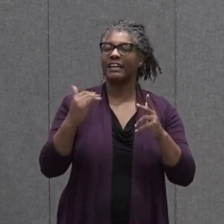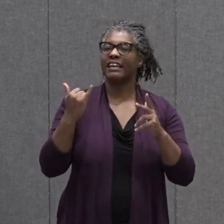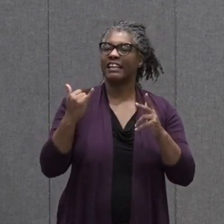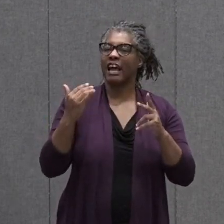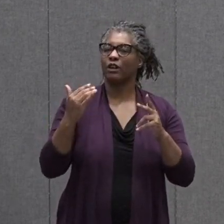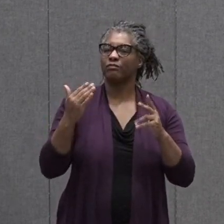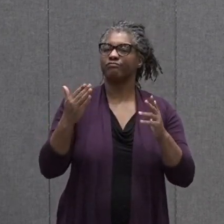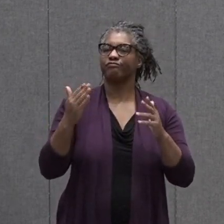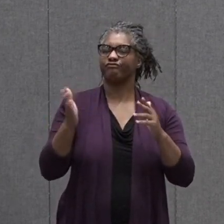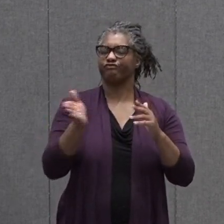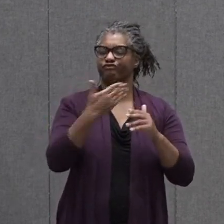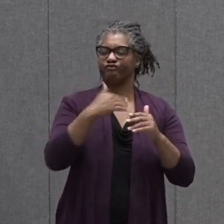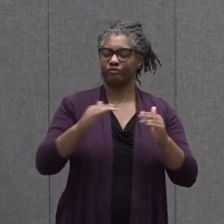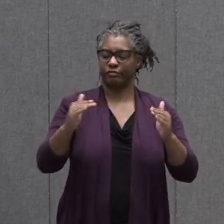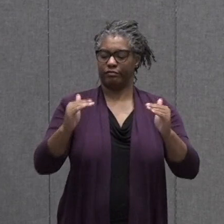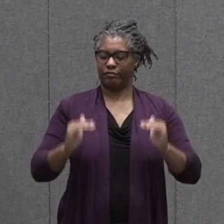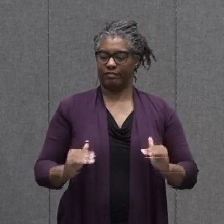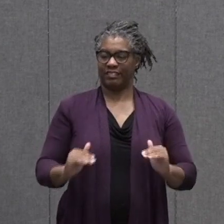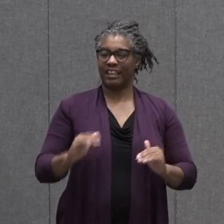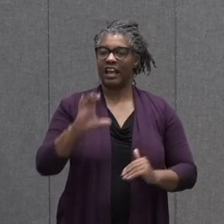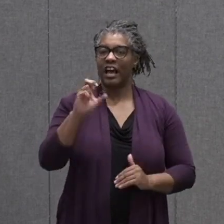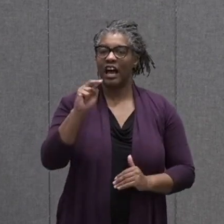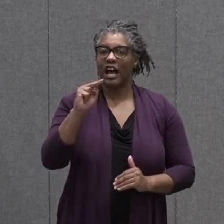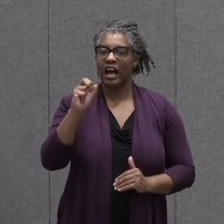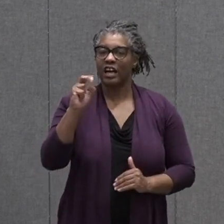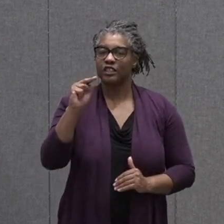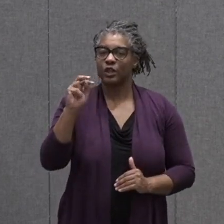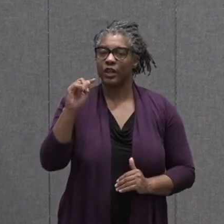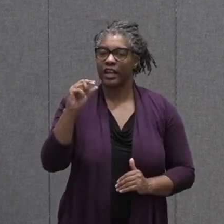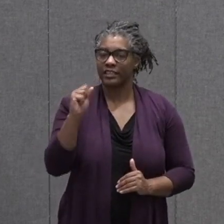Ready? M, man, mh.